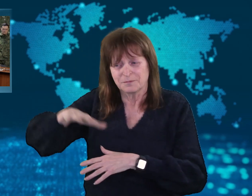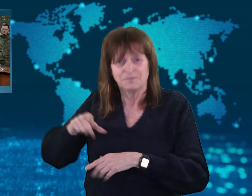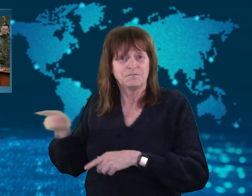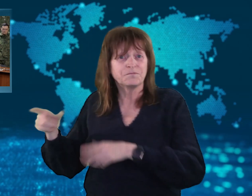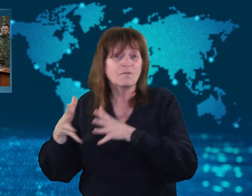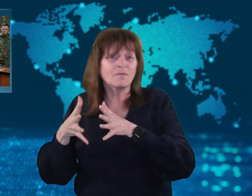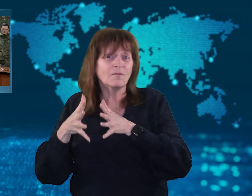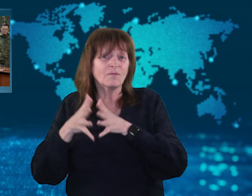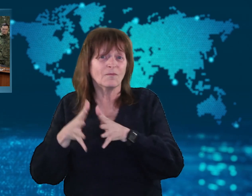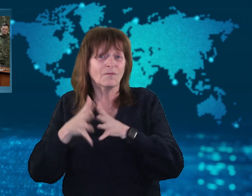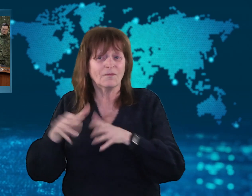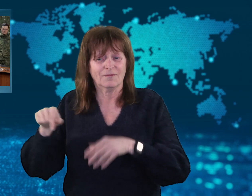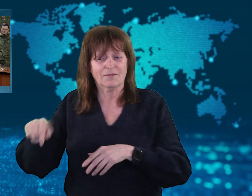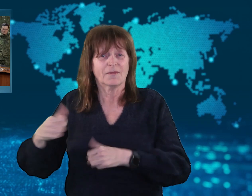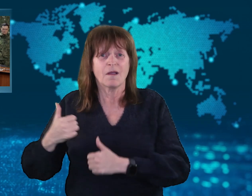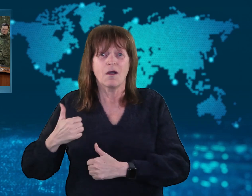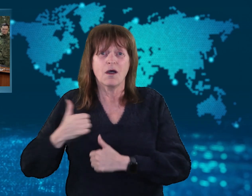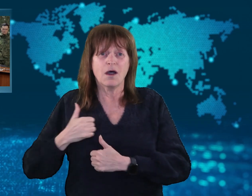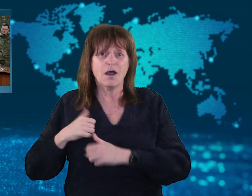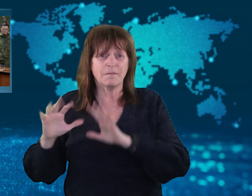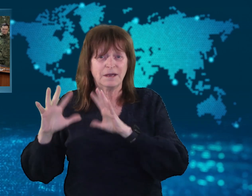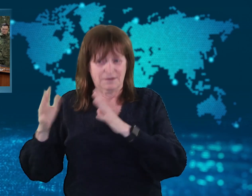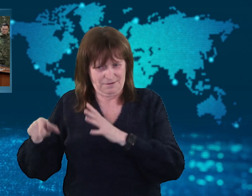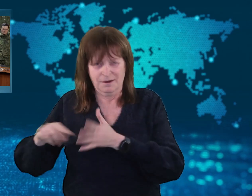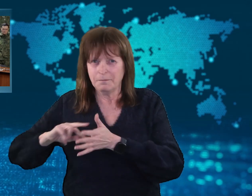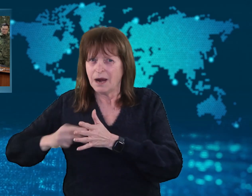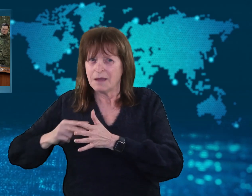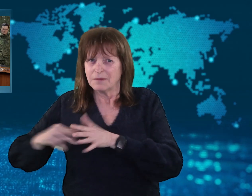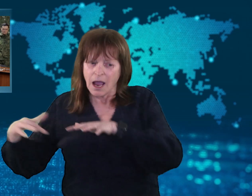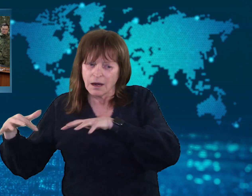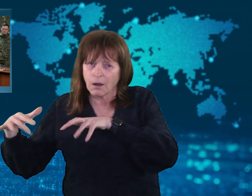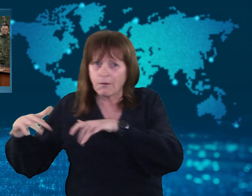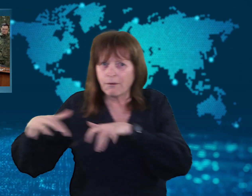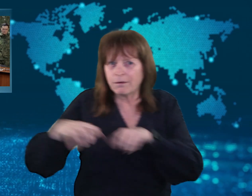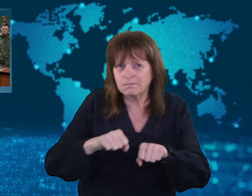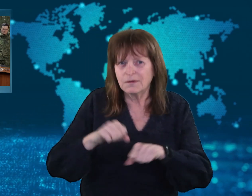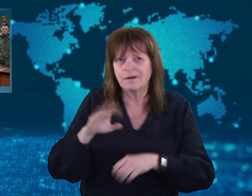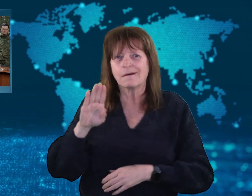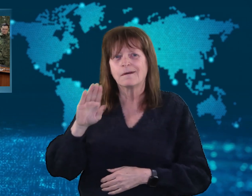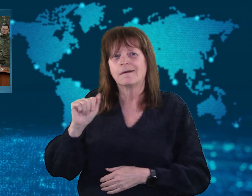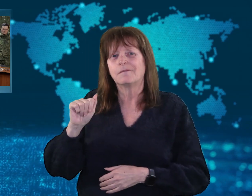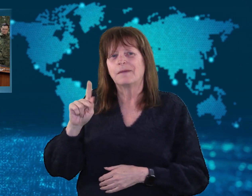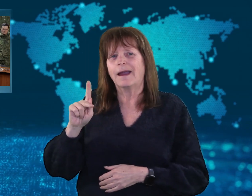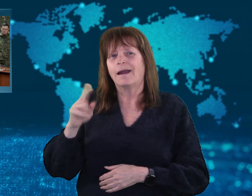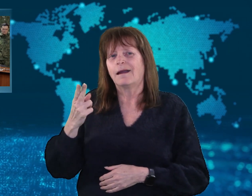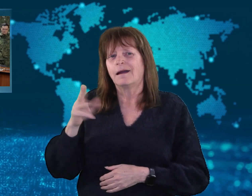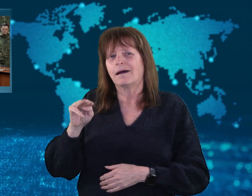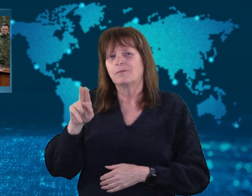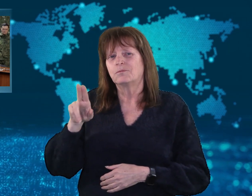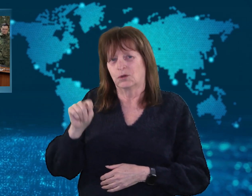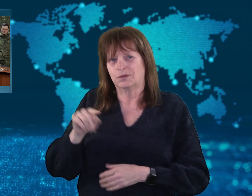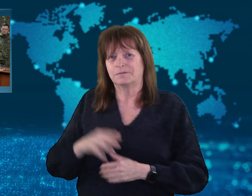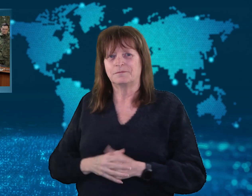and claims his troops are about to take Bakhmut.